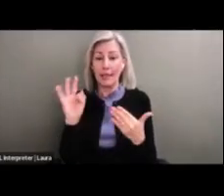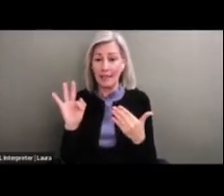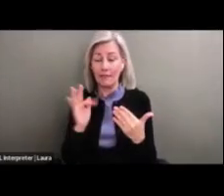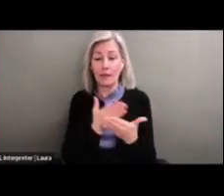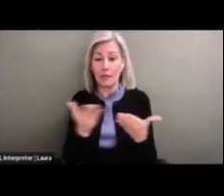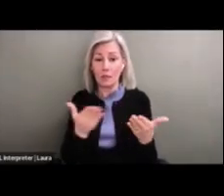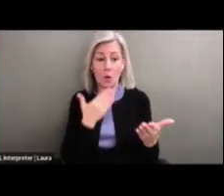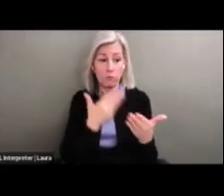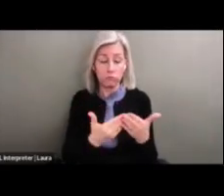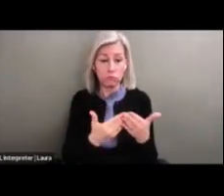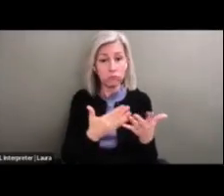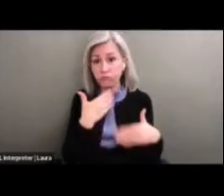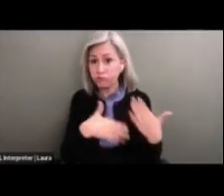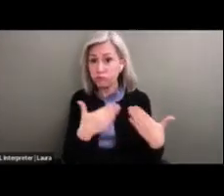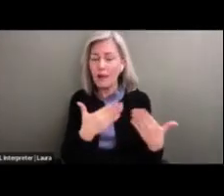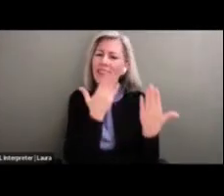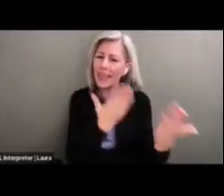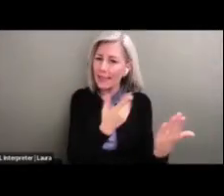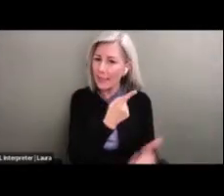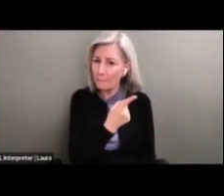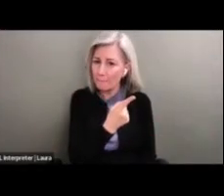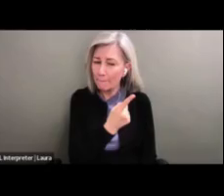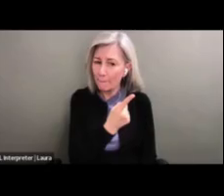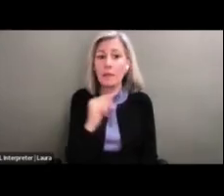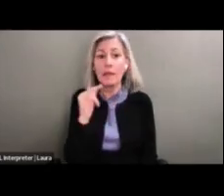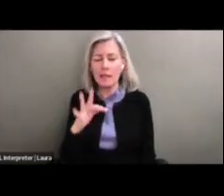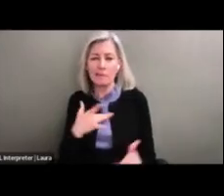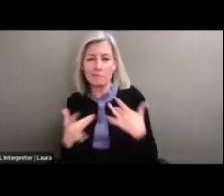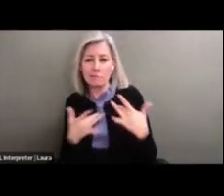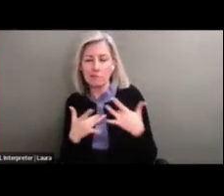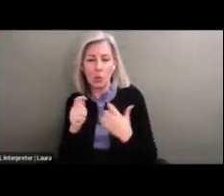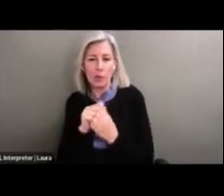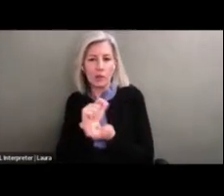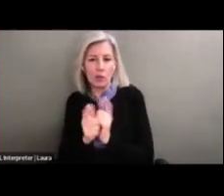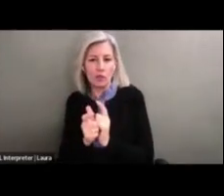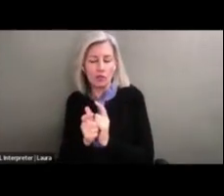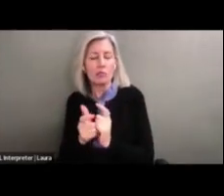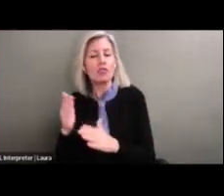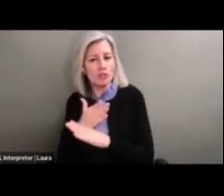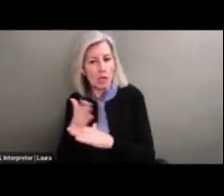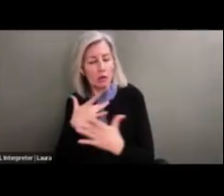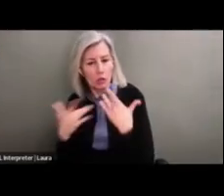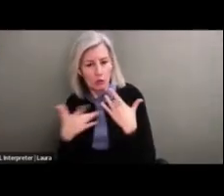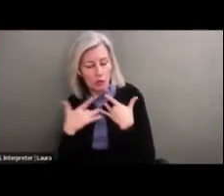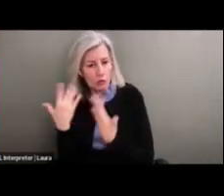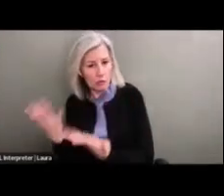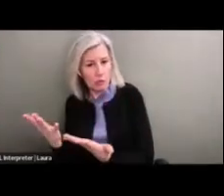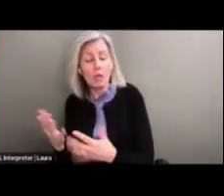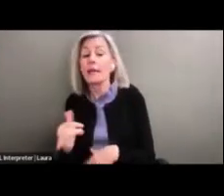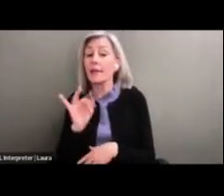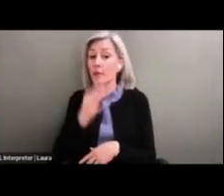It's important to share, to develop relationships with state leadership. If things are going well, thank them for that.